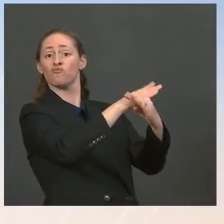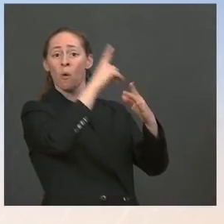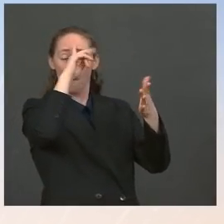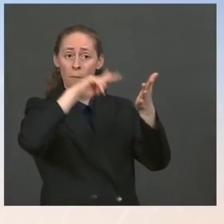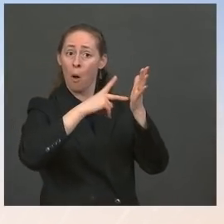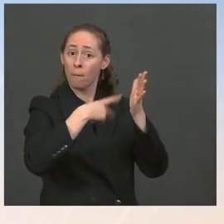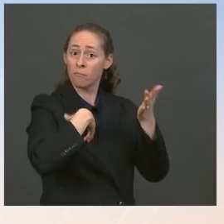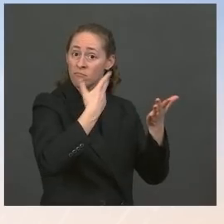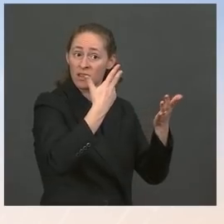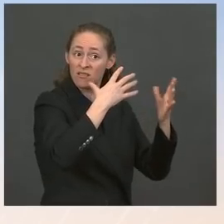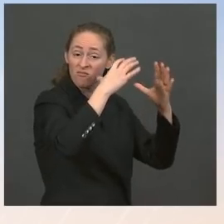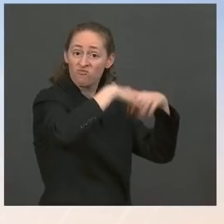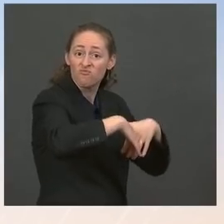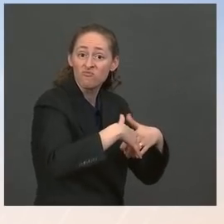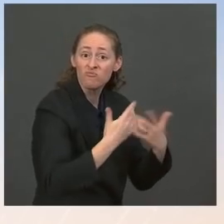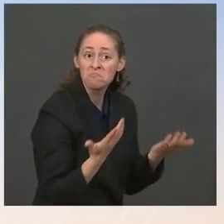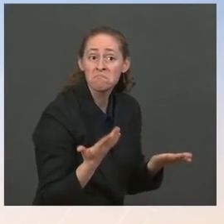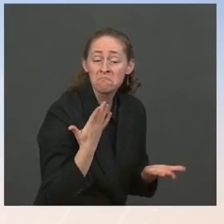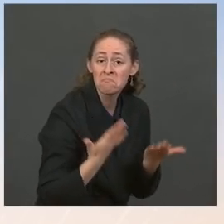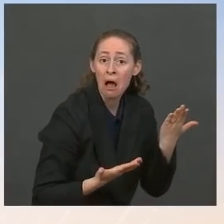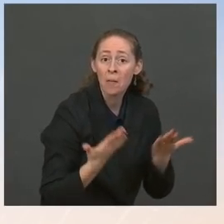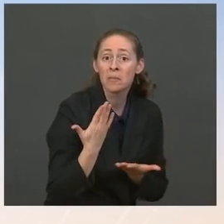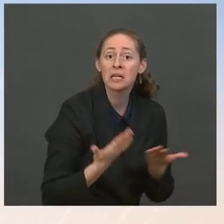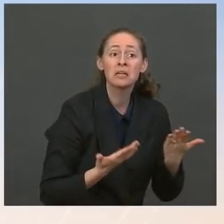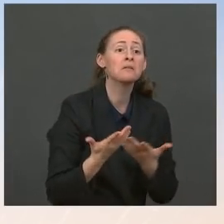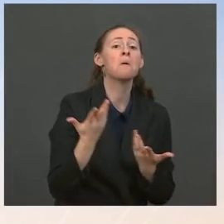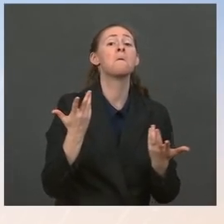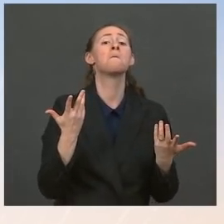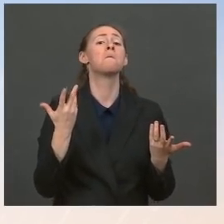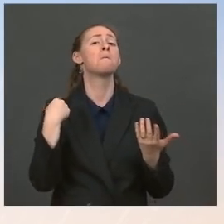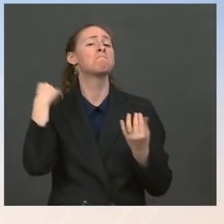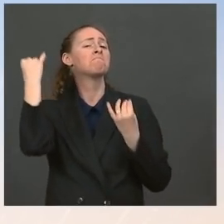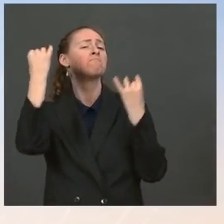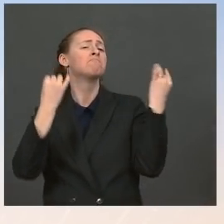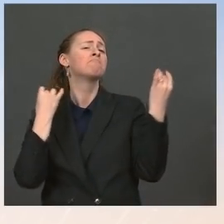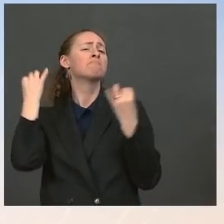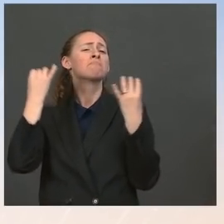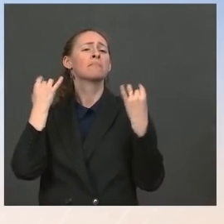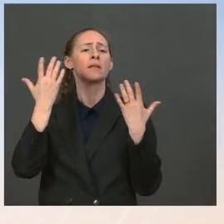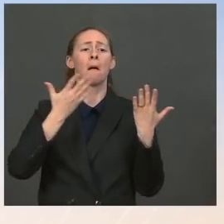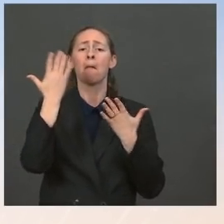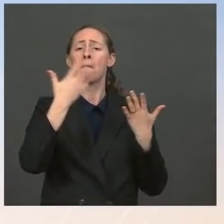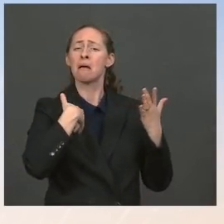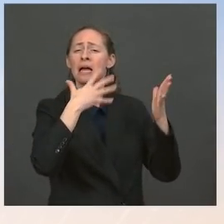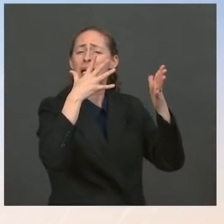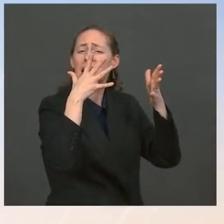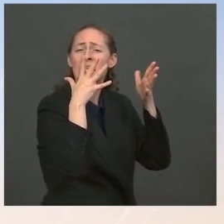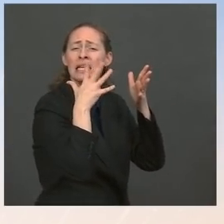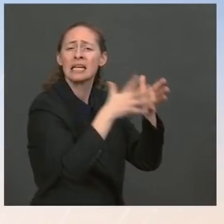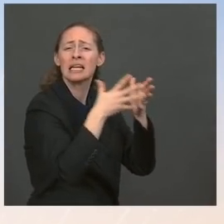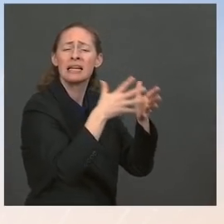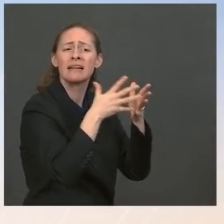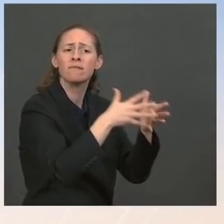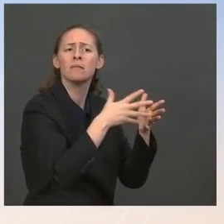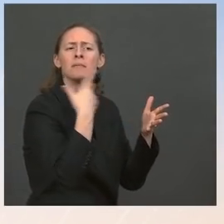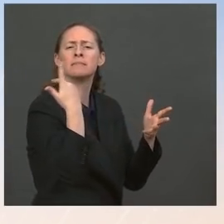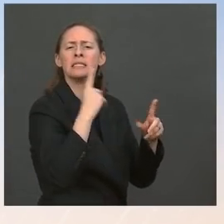Maybe the really important thing is to connect across it; to add rather than subtract. And that's where we don't want to impose a one-size-fits-all answer from here.